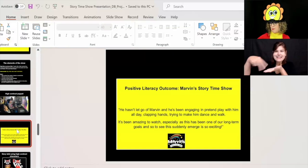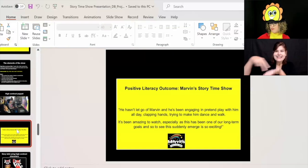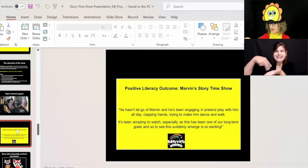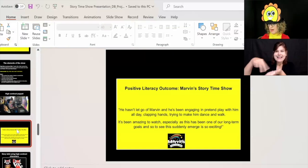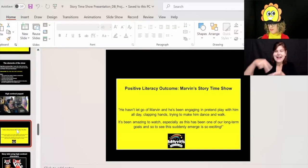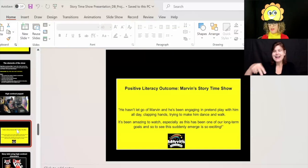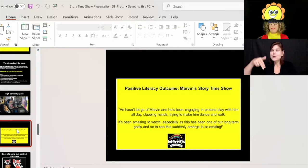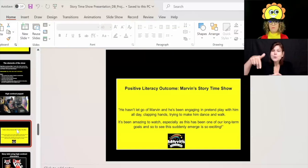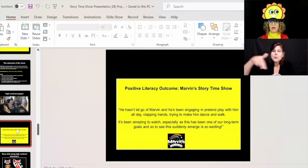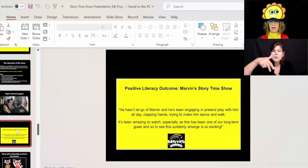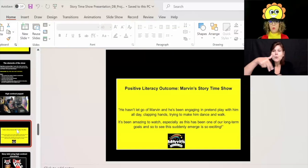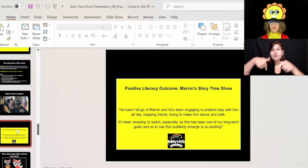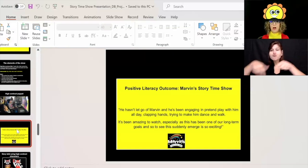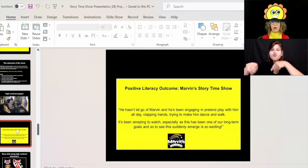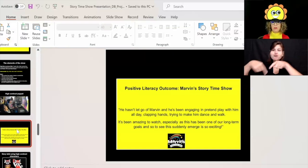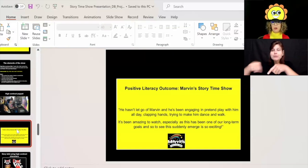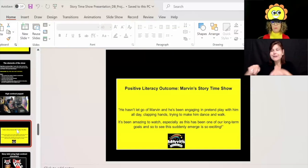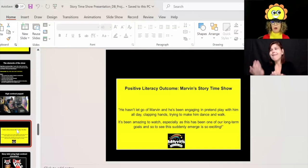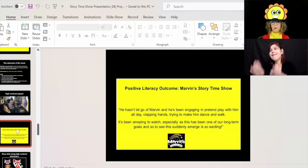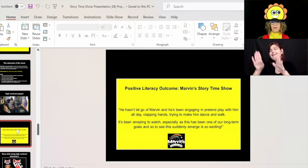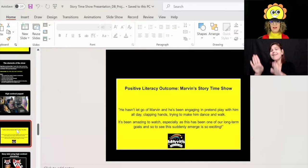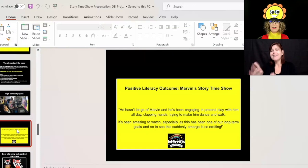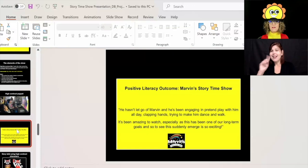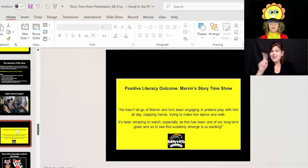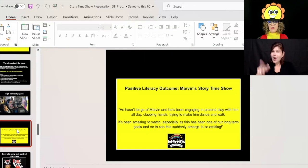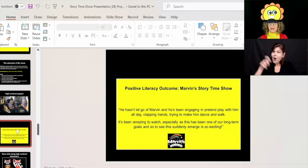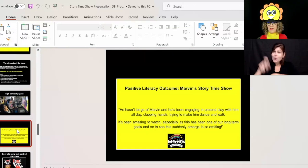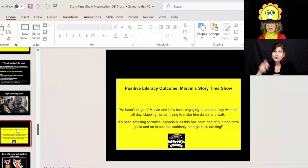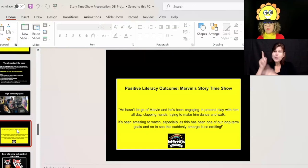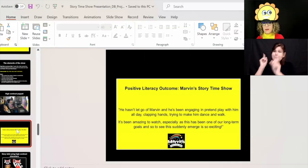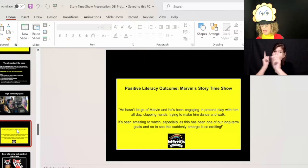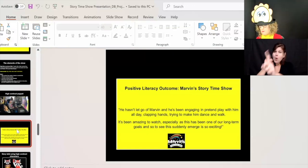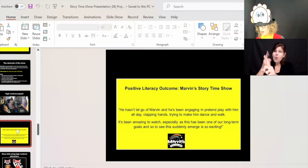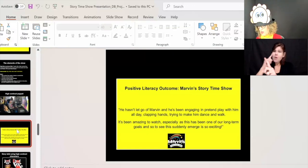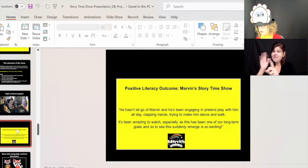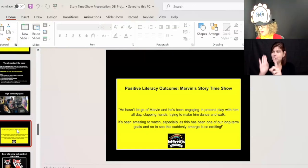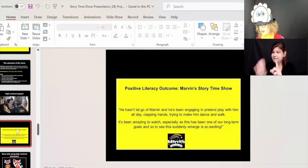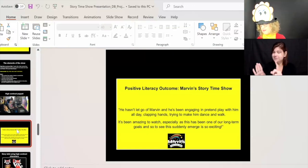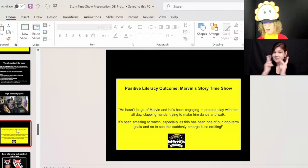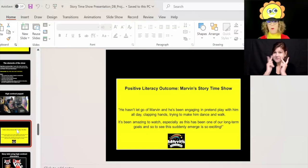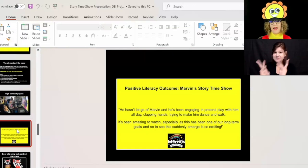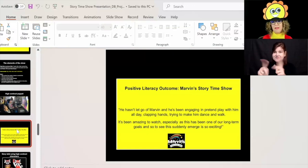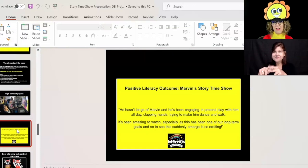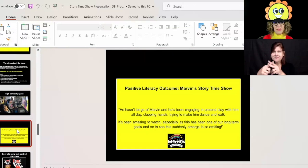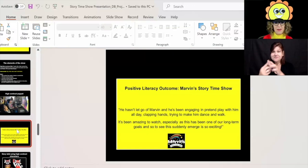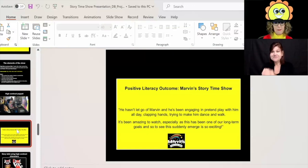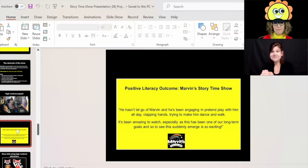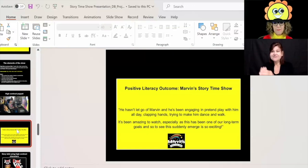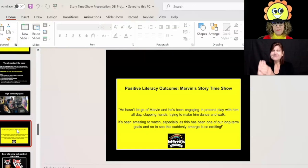especially as this has been one of our long-term goals. So to see this suddenly emerge is so exciting!"